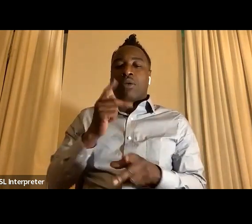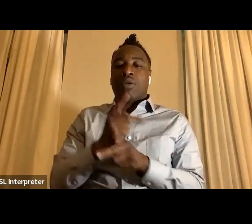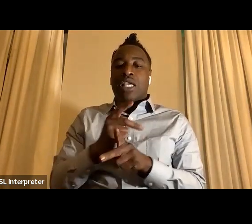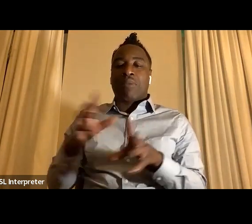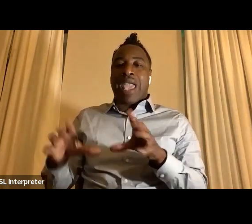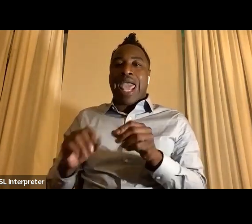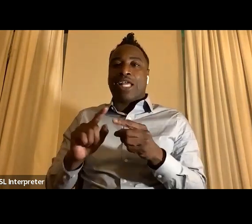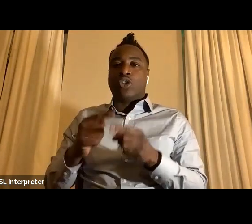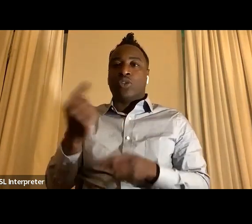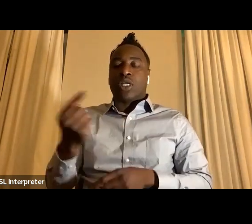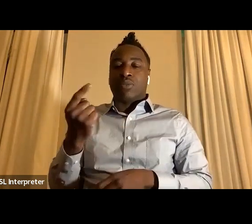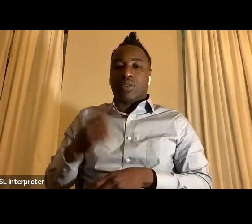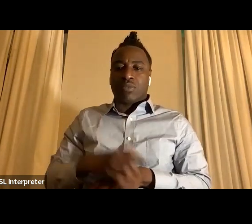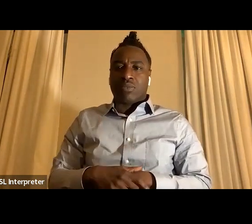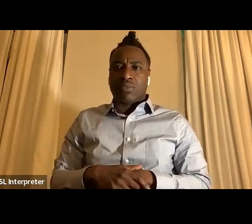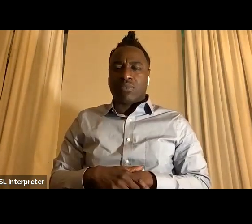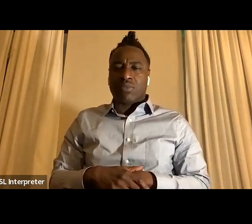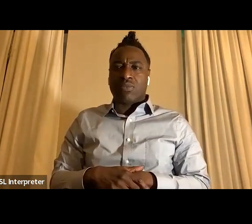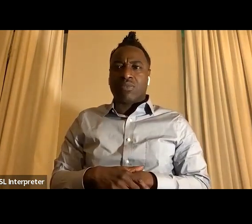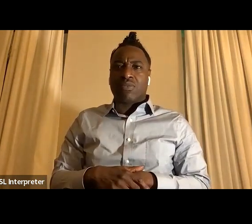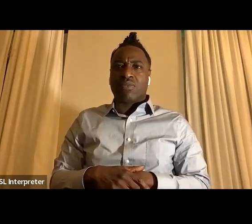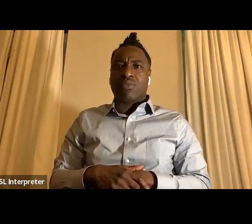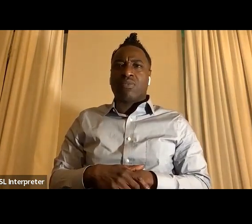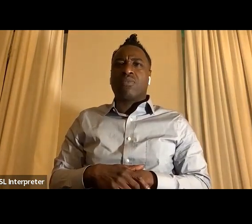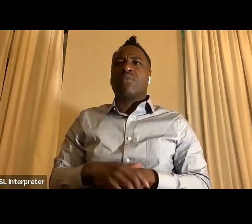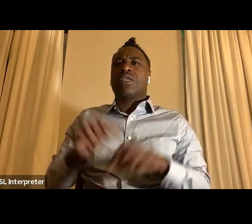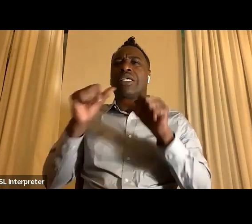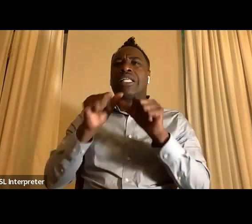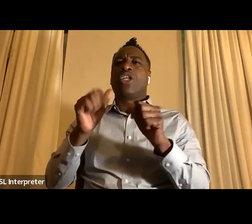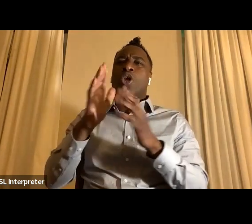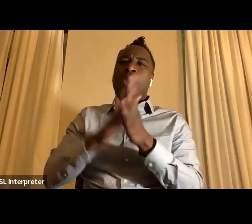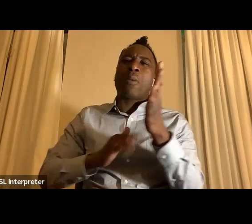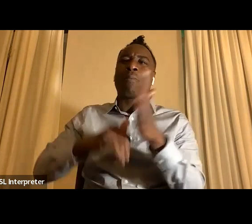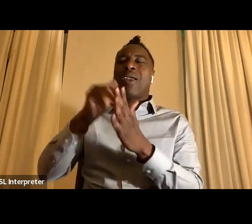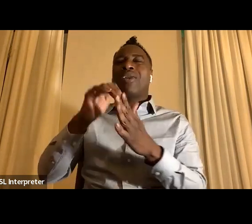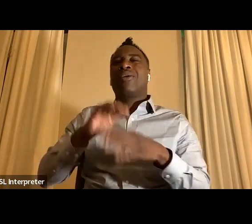Keep, keep painting on top of something or.